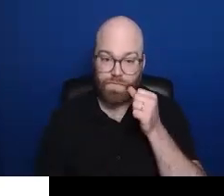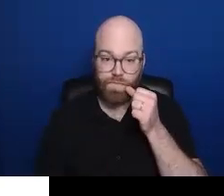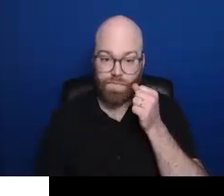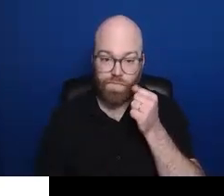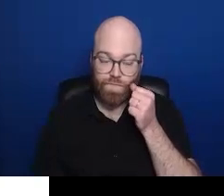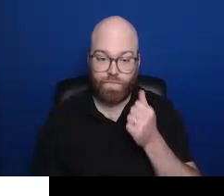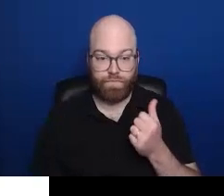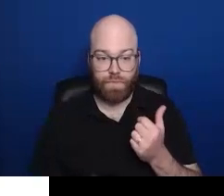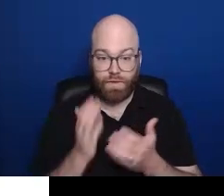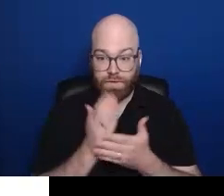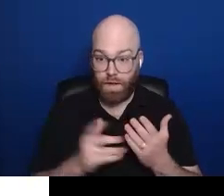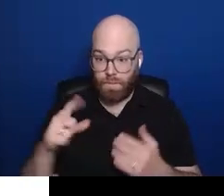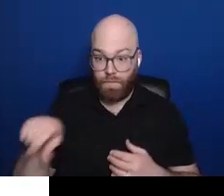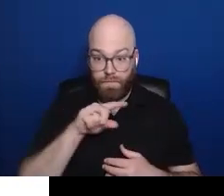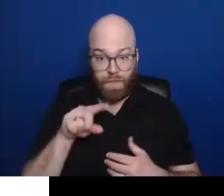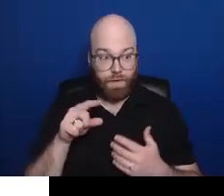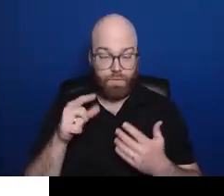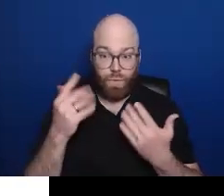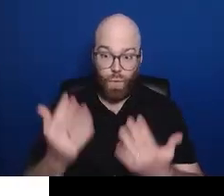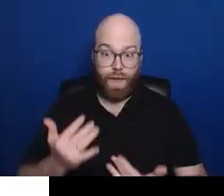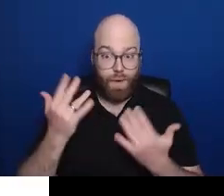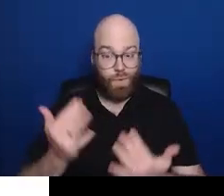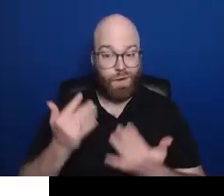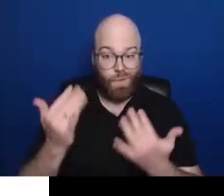for many years and are just waiting for that visa to be for that,